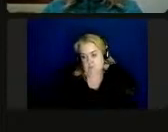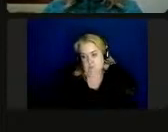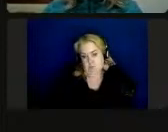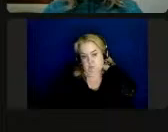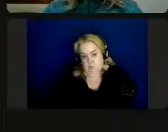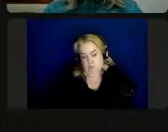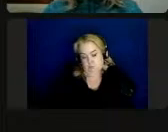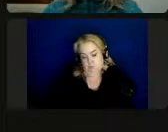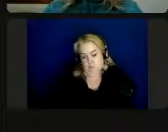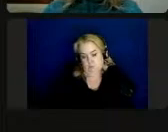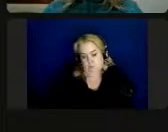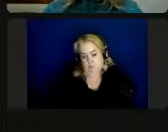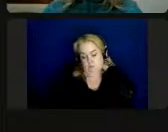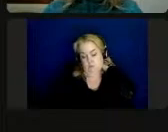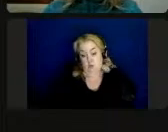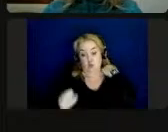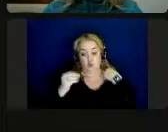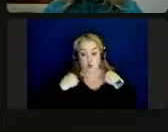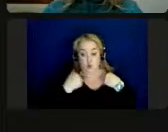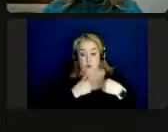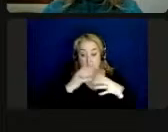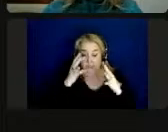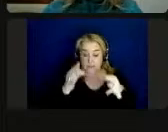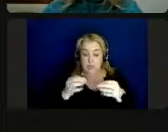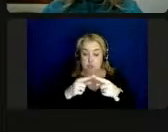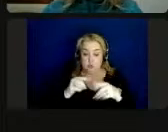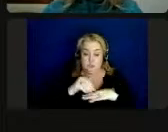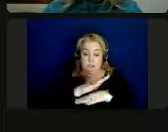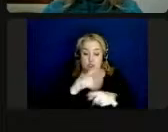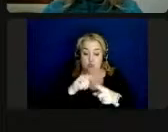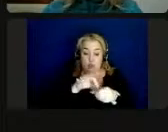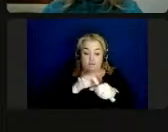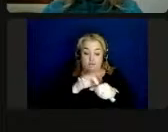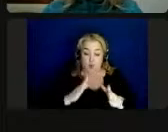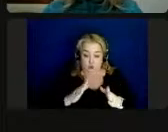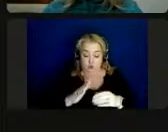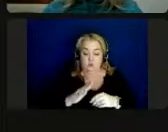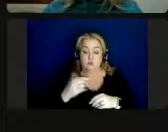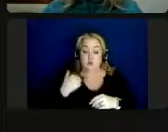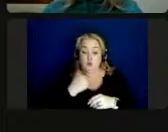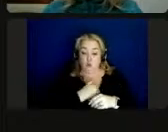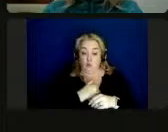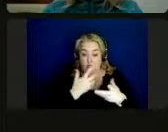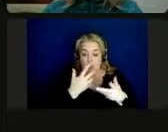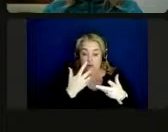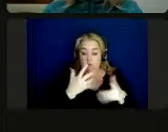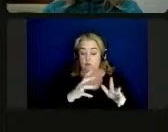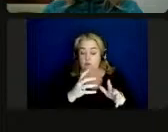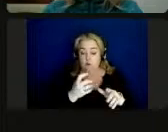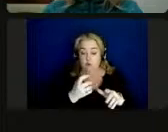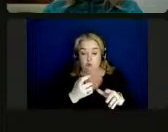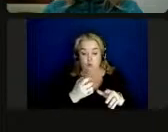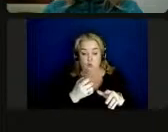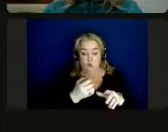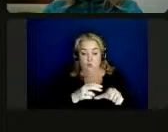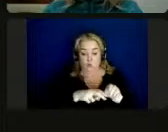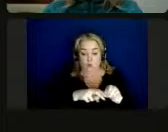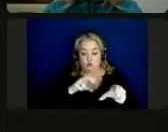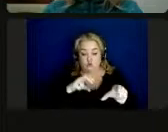SO THEY'RE HAVING SOME CHALLENGES WITH THAT APPROACH.